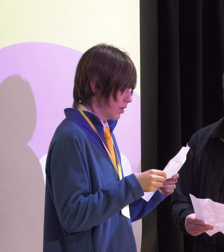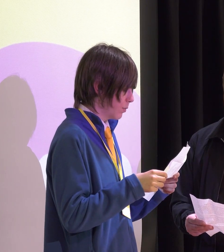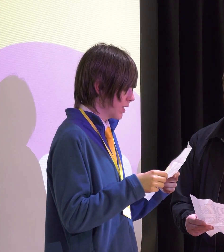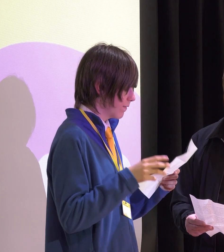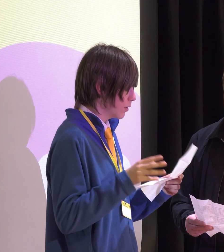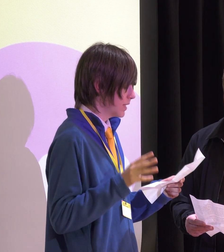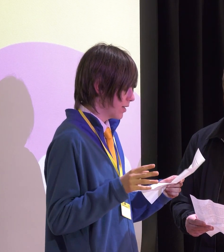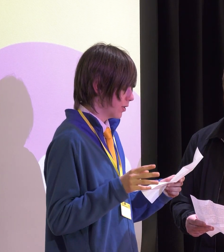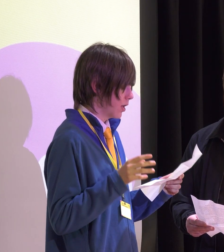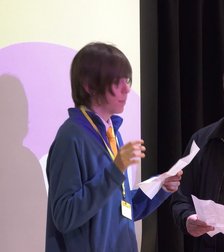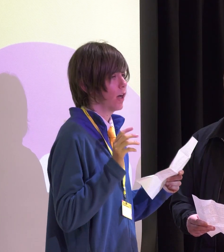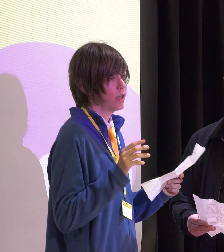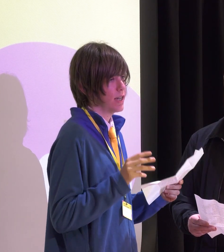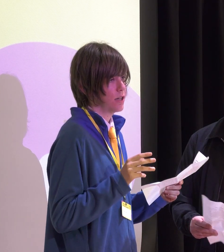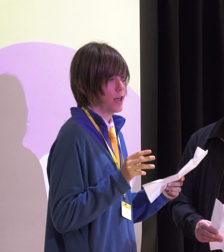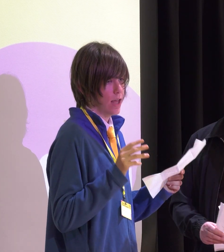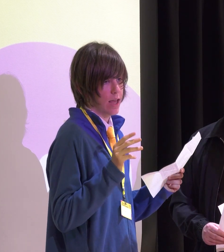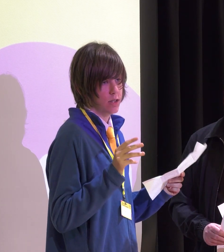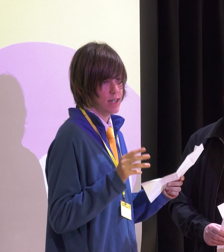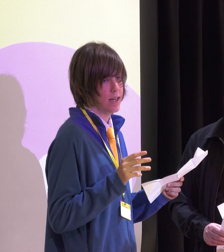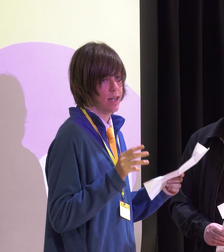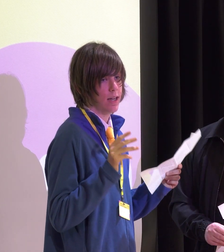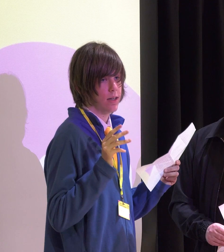to reach their full potential by understanding